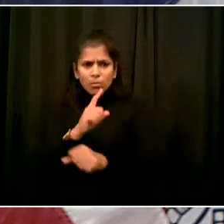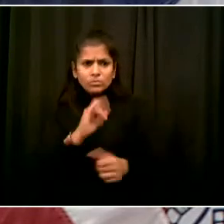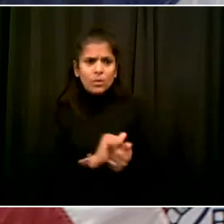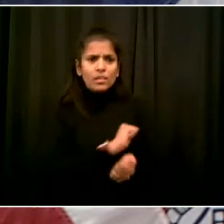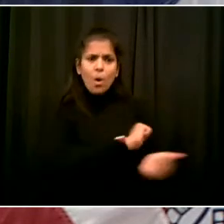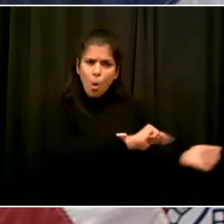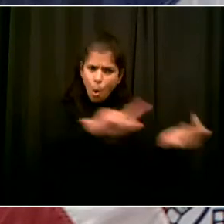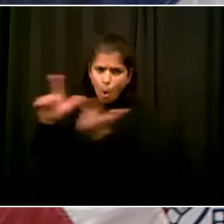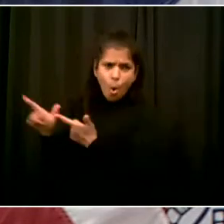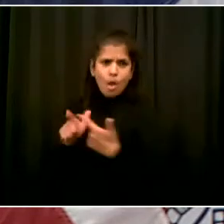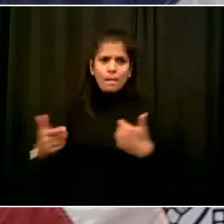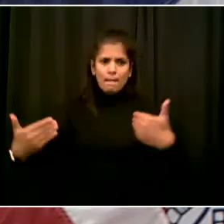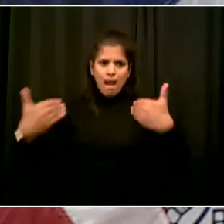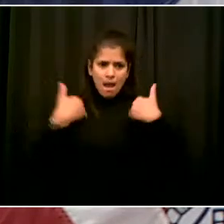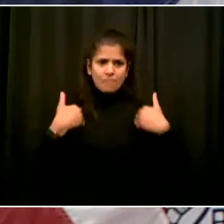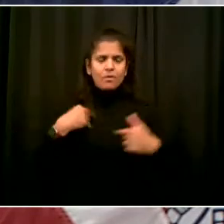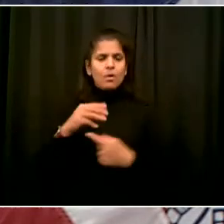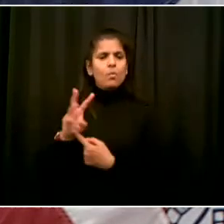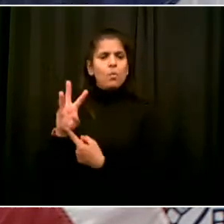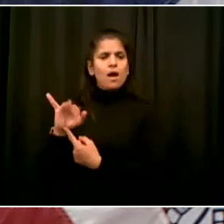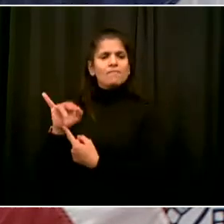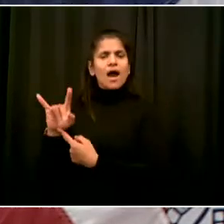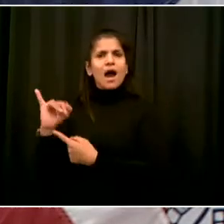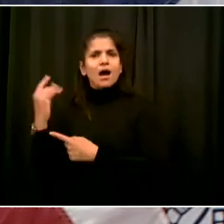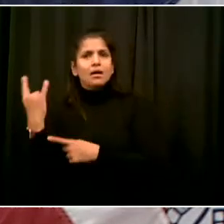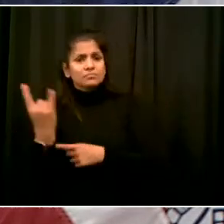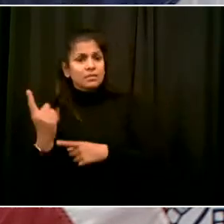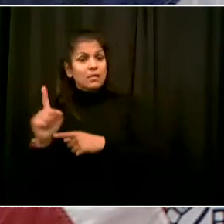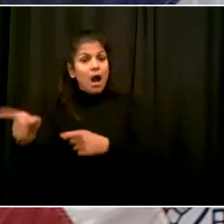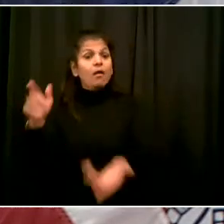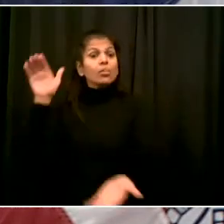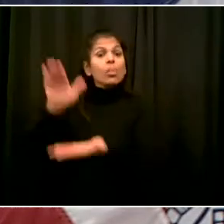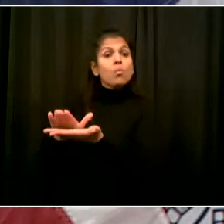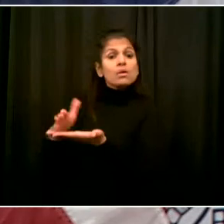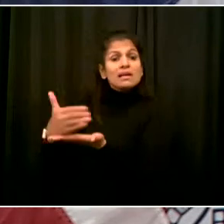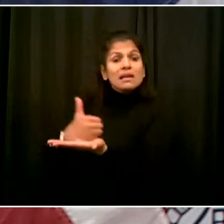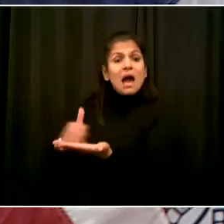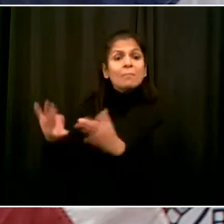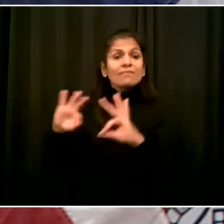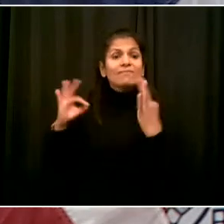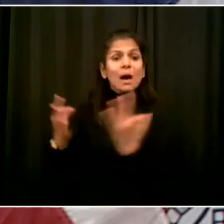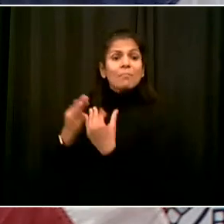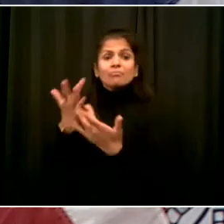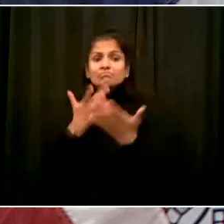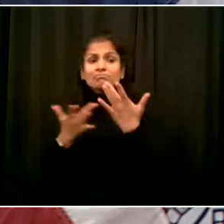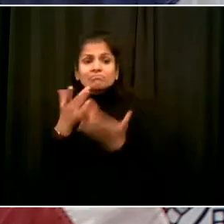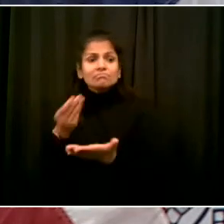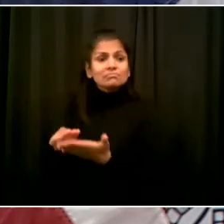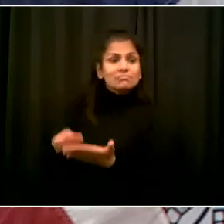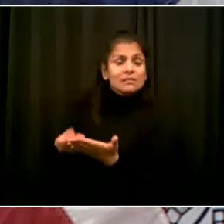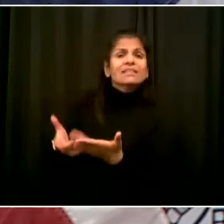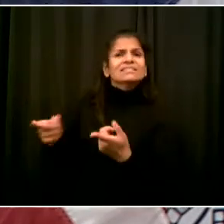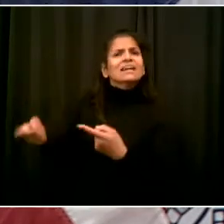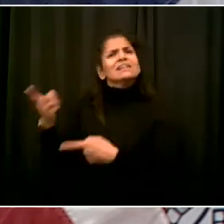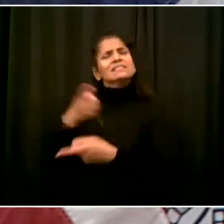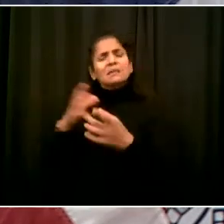BROAD BAND SERVICE AND WHO DOESN'T. WHO CAA ANFFORFDD IT, W W CHOAN'T. MORE AND MORE, WE UNDERSTAND THAT